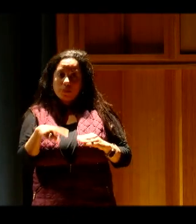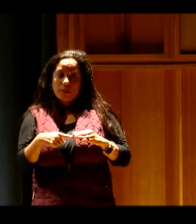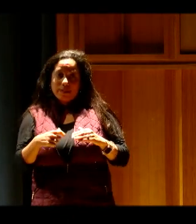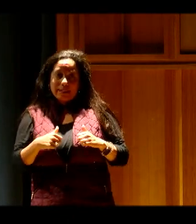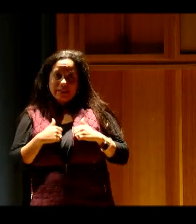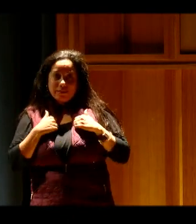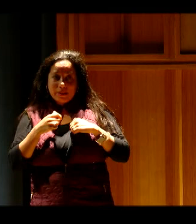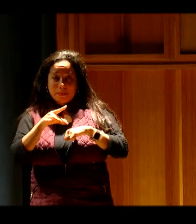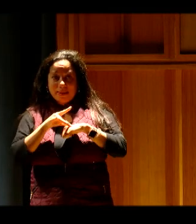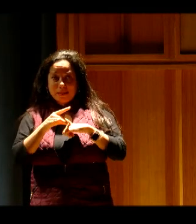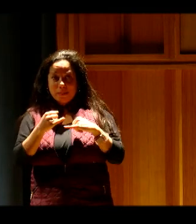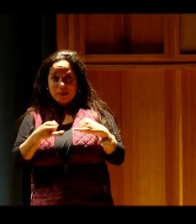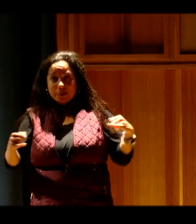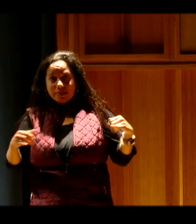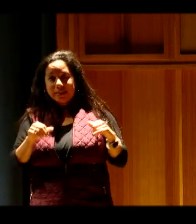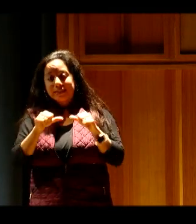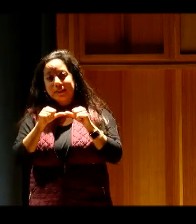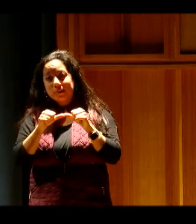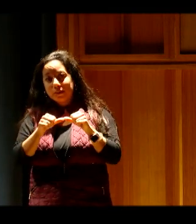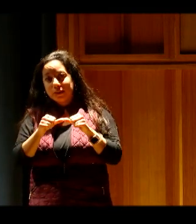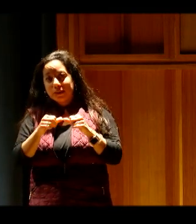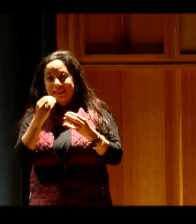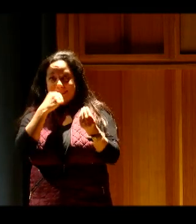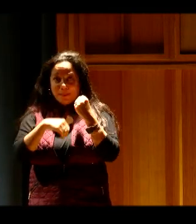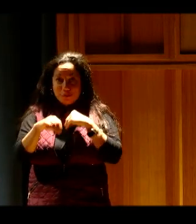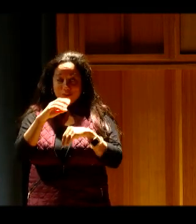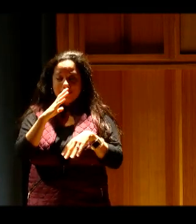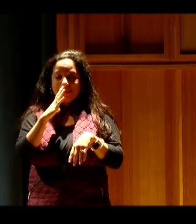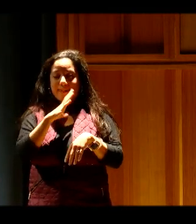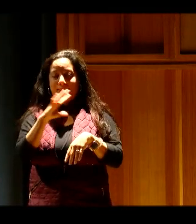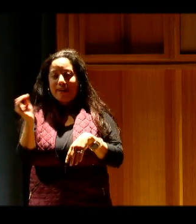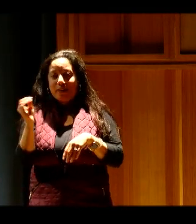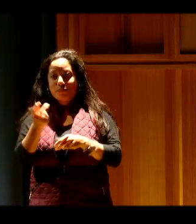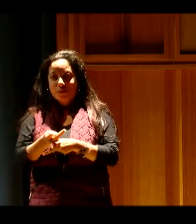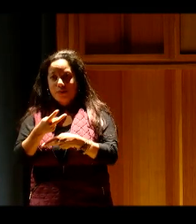boundaries and sustainable consumption and production that Janene described to the reframing